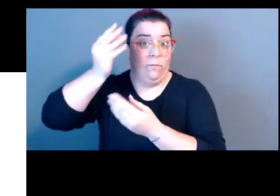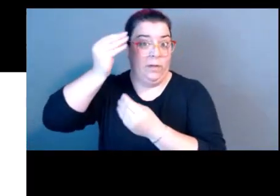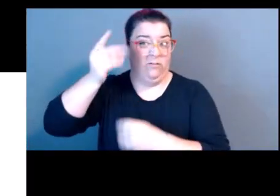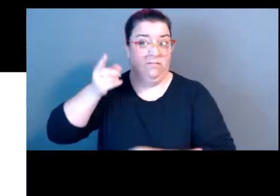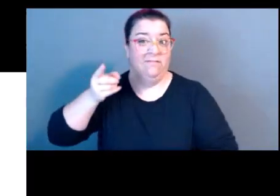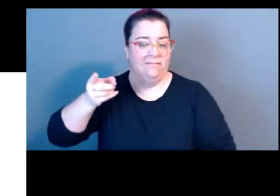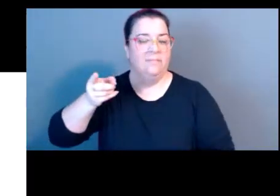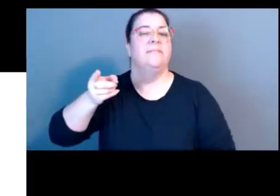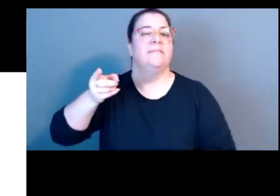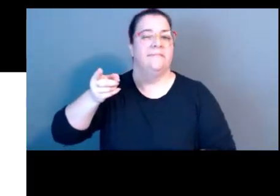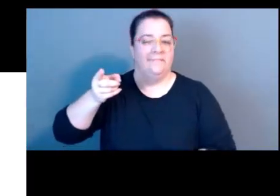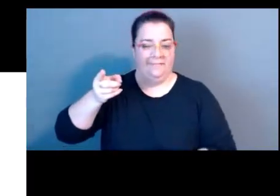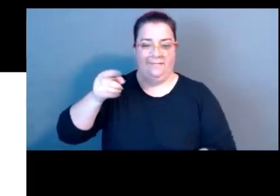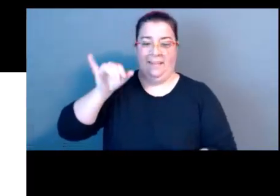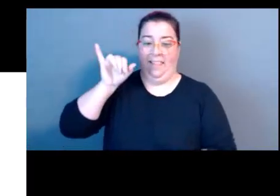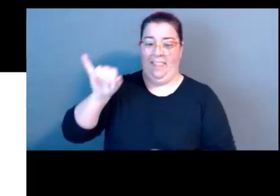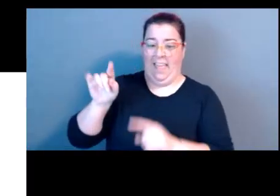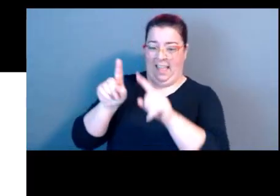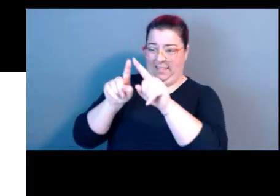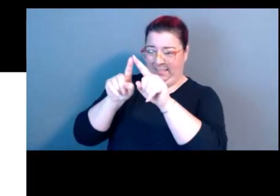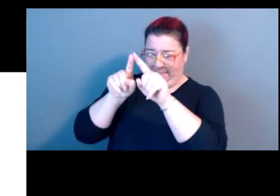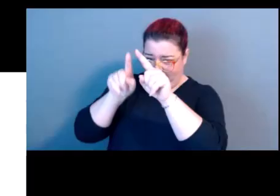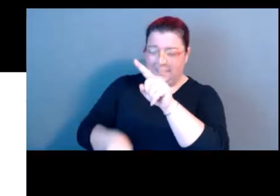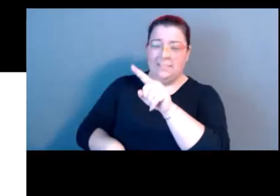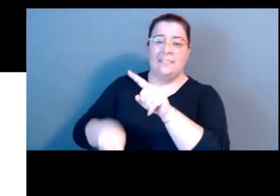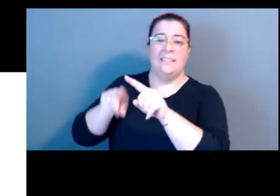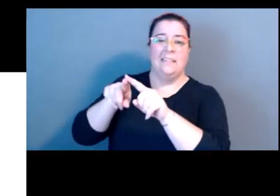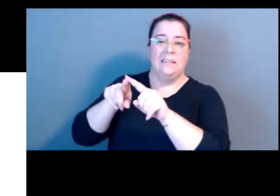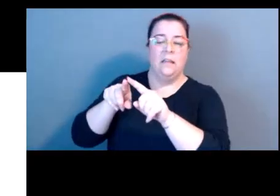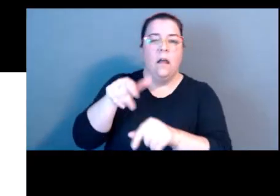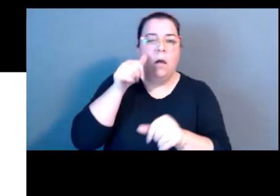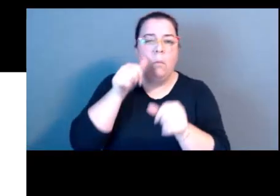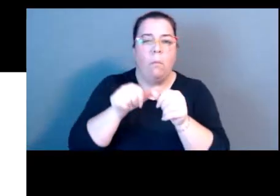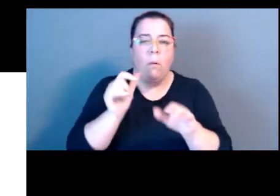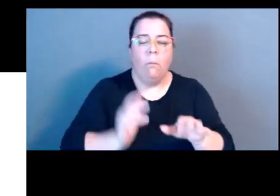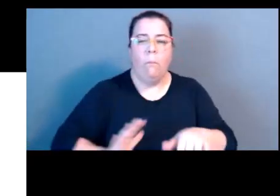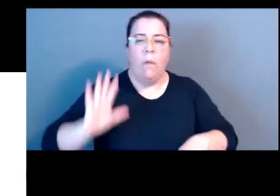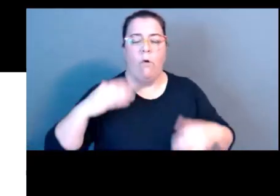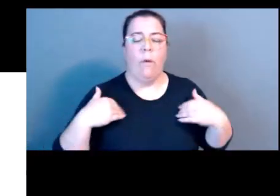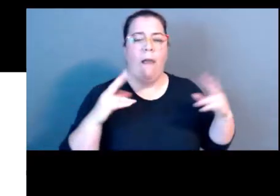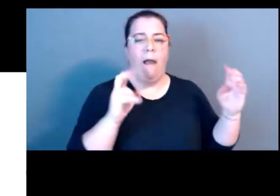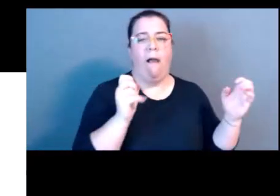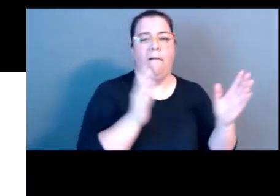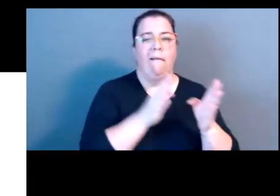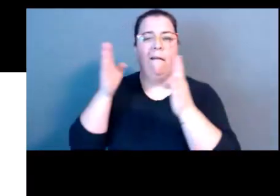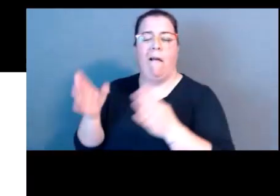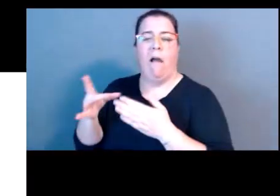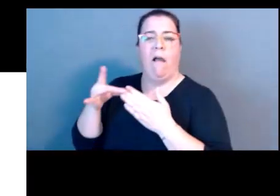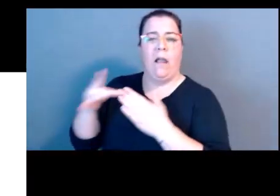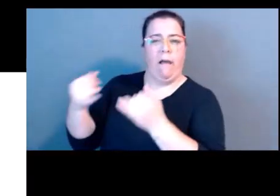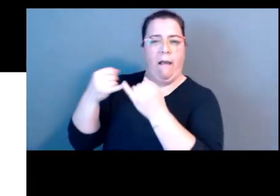This section now replaces the separate guidelines document that were available